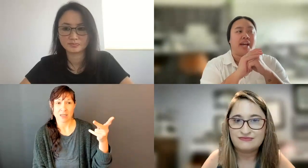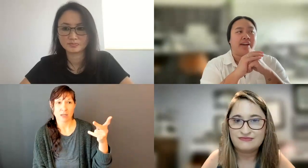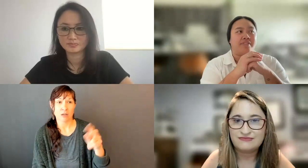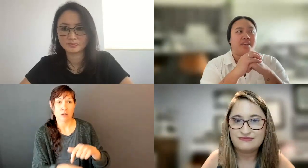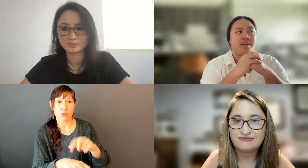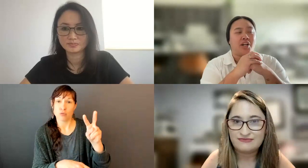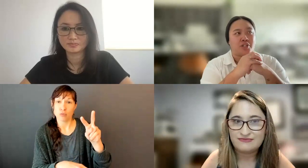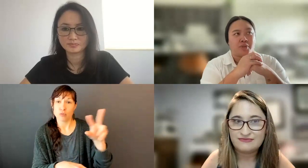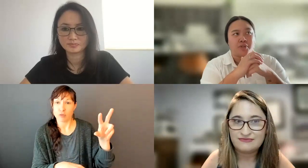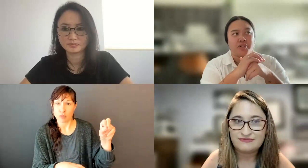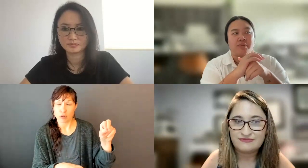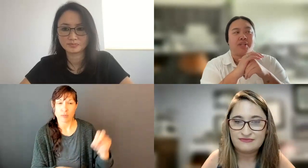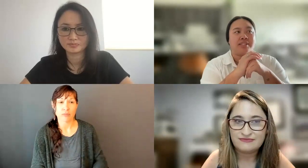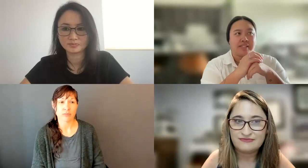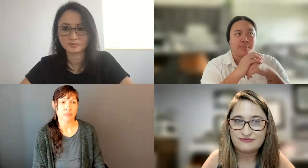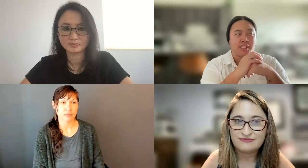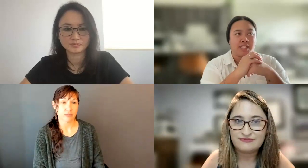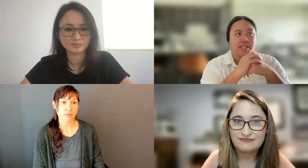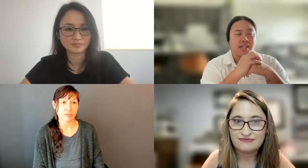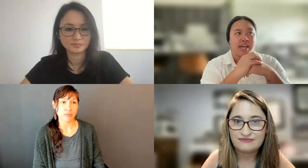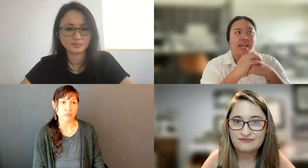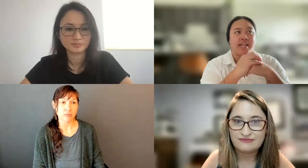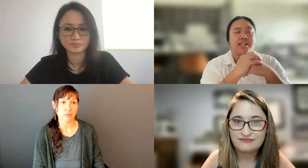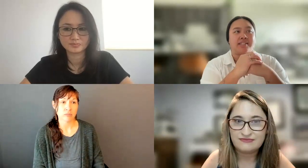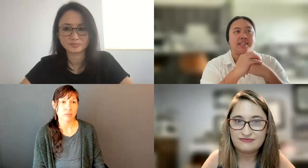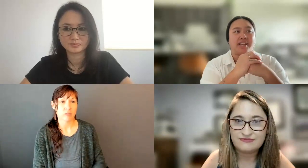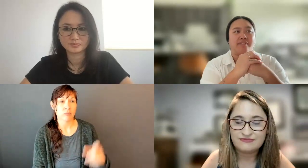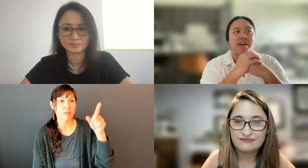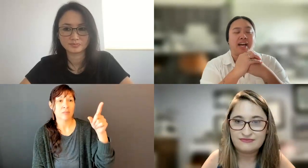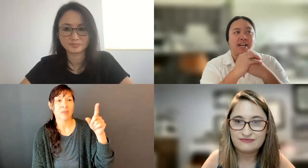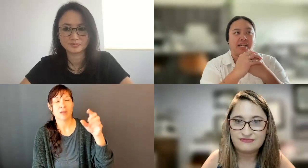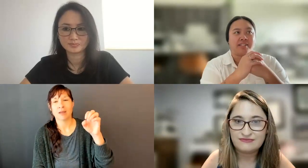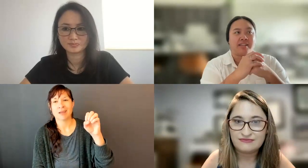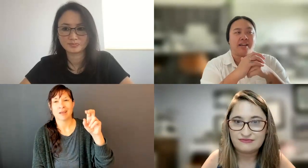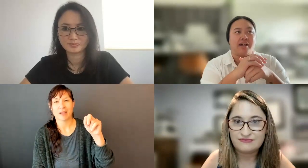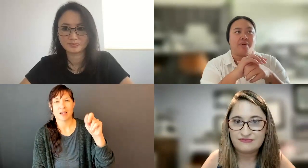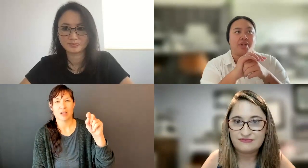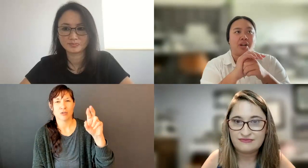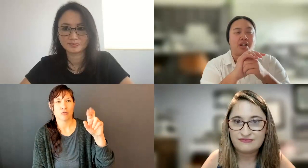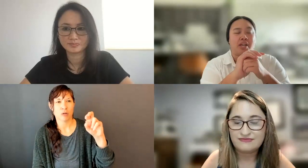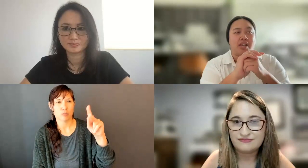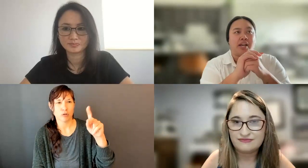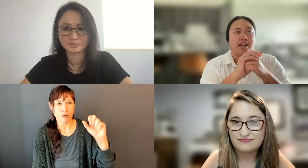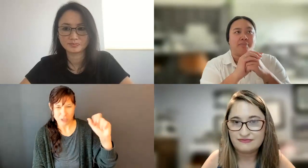We have the entrepreneurship disability and CDFI's webinar.